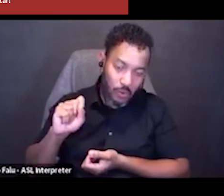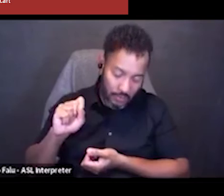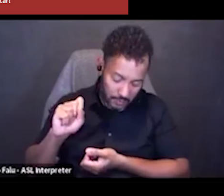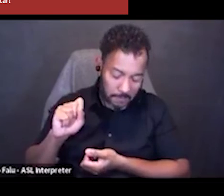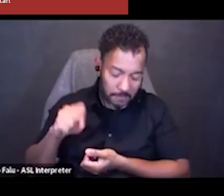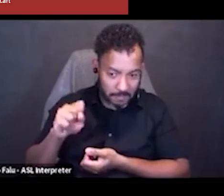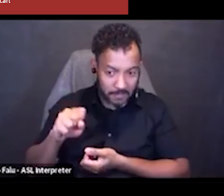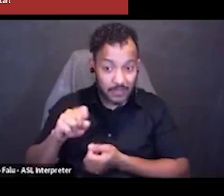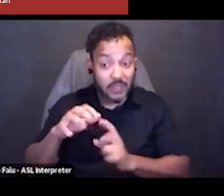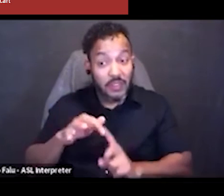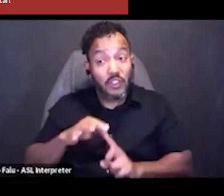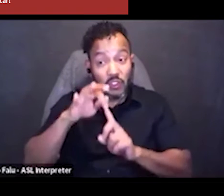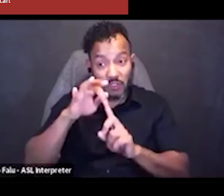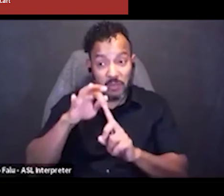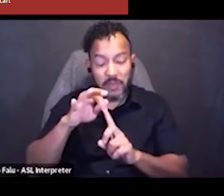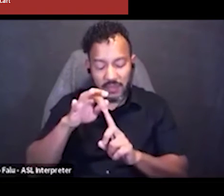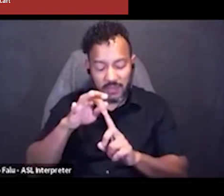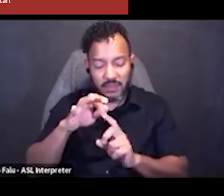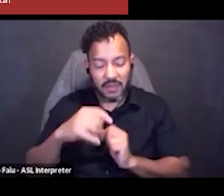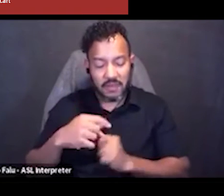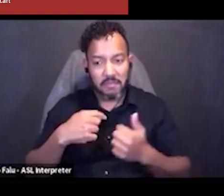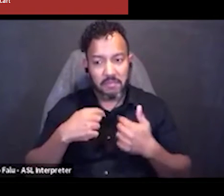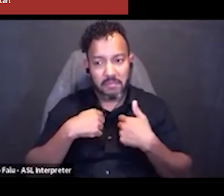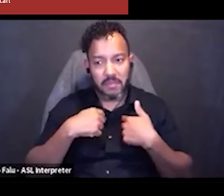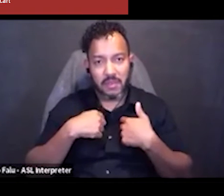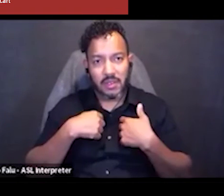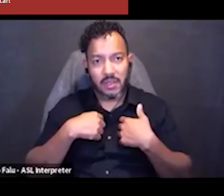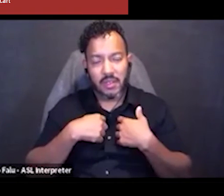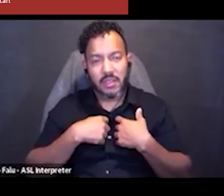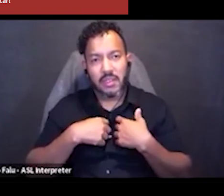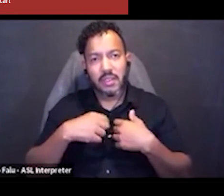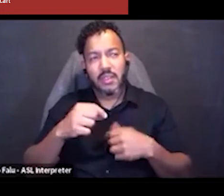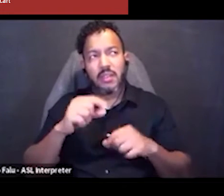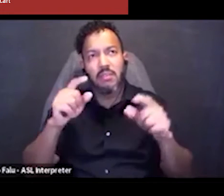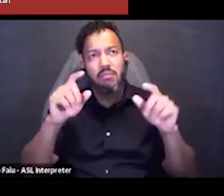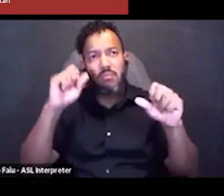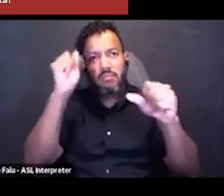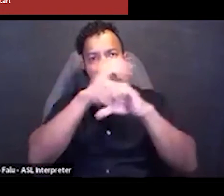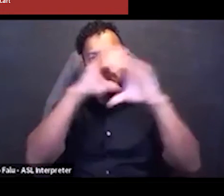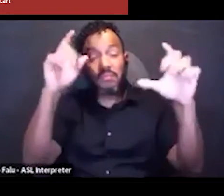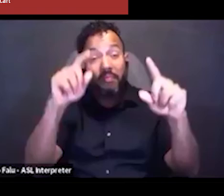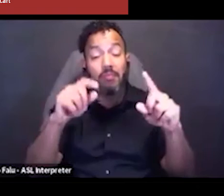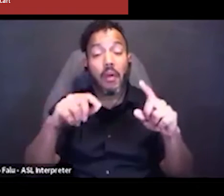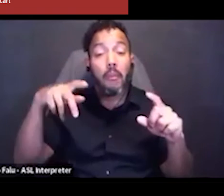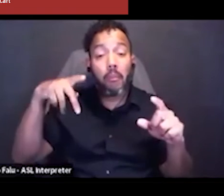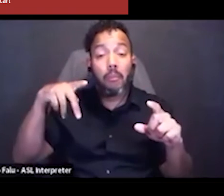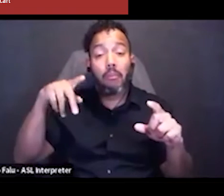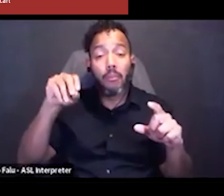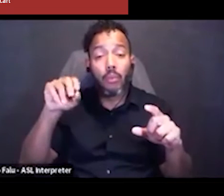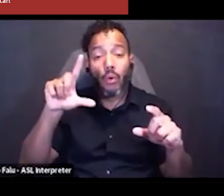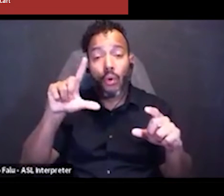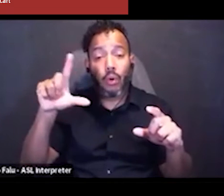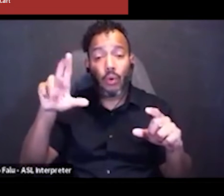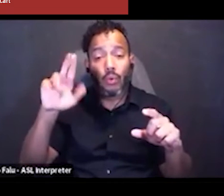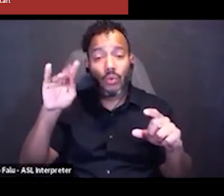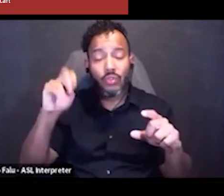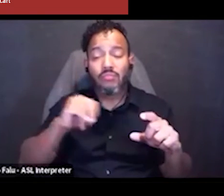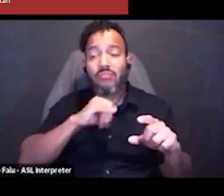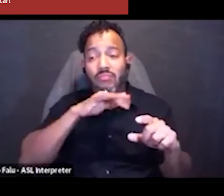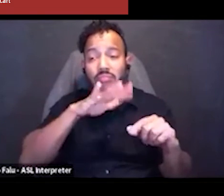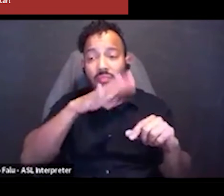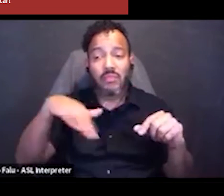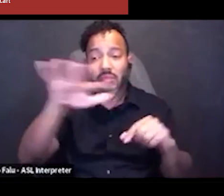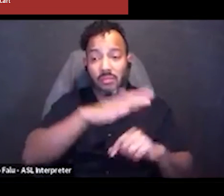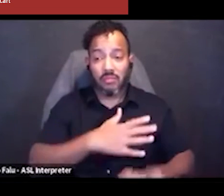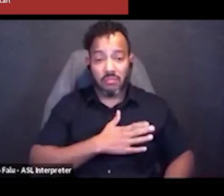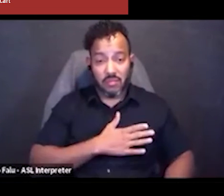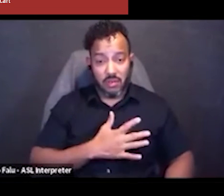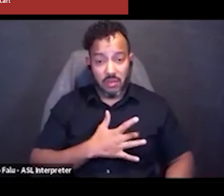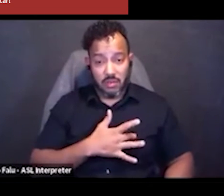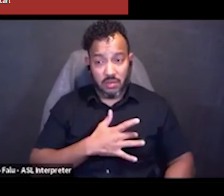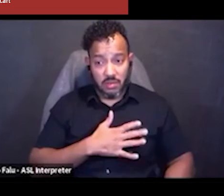I have a hard time, I don't want to say a hard time in a sense especially in individuals